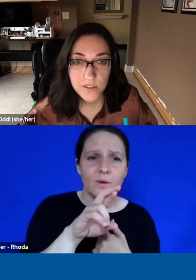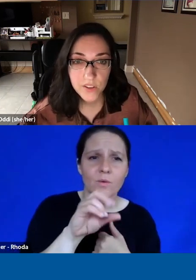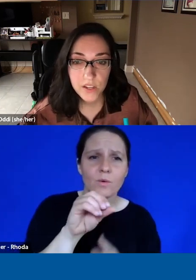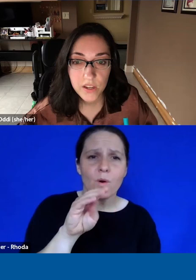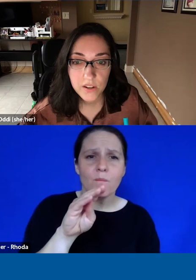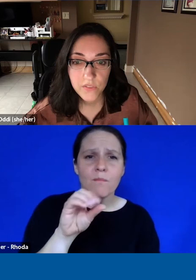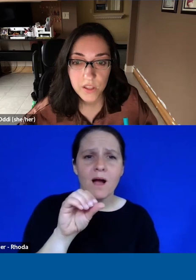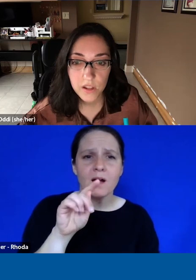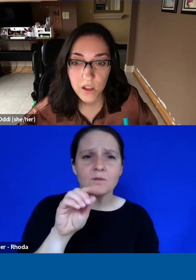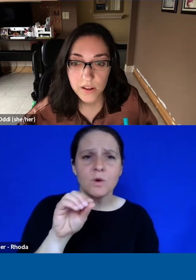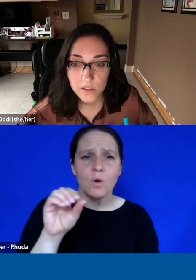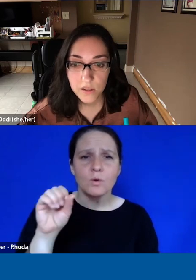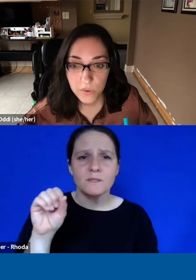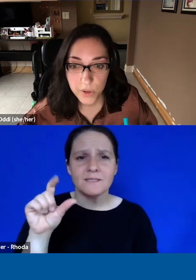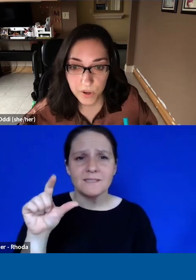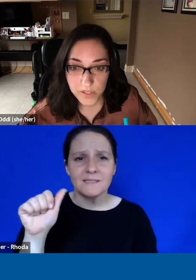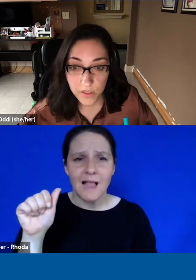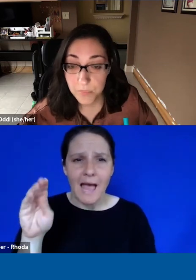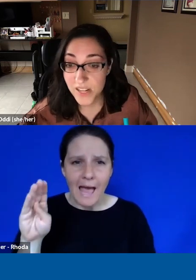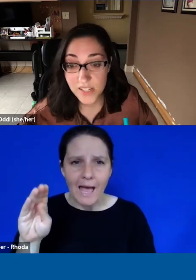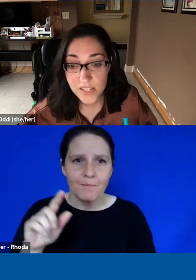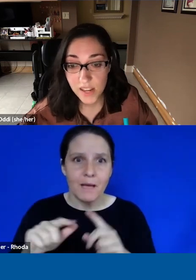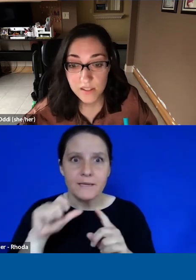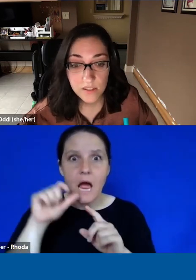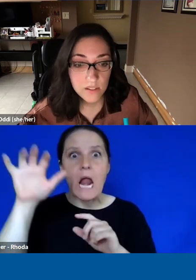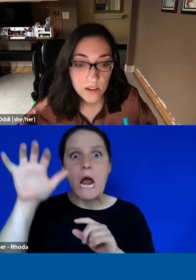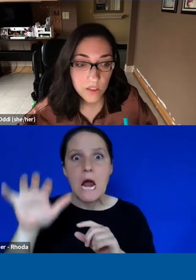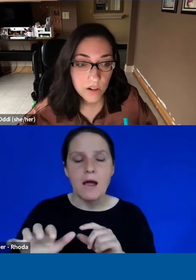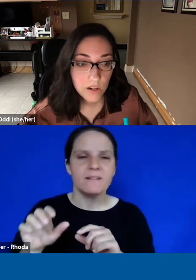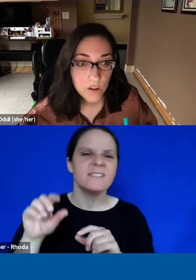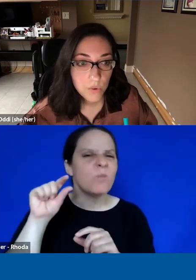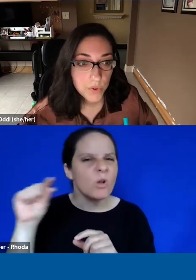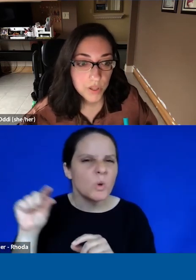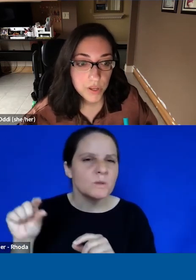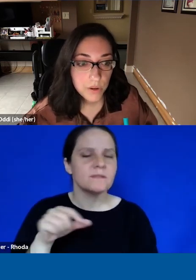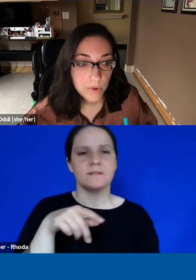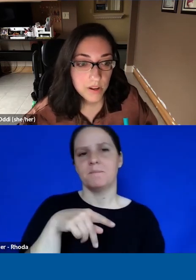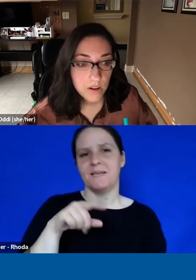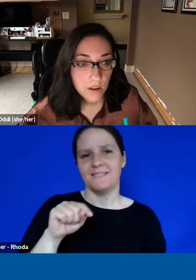'cause I feel like it can feel like a lot when you put it all together. PT sans is another really good one